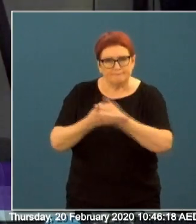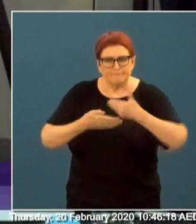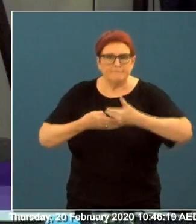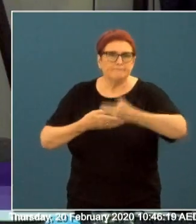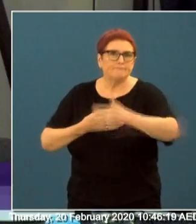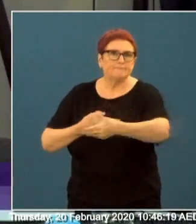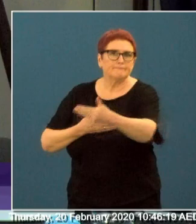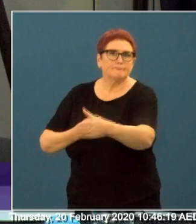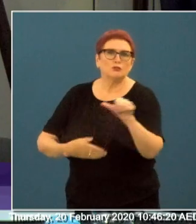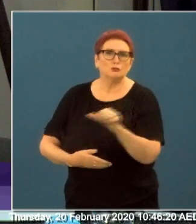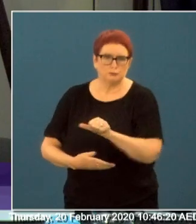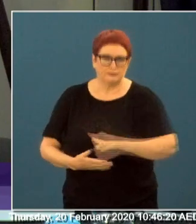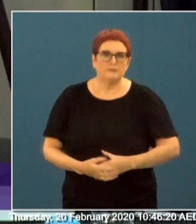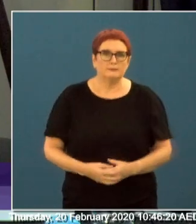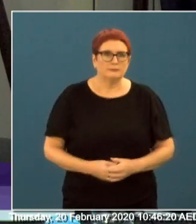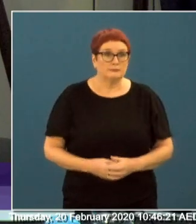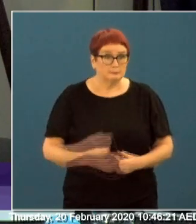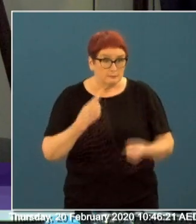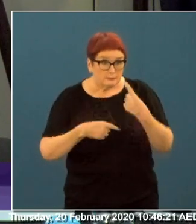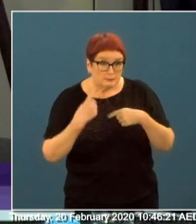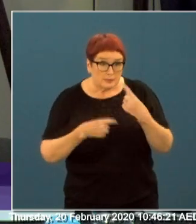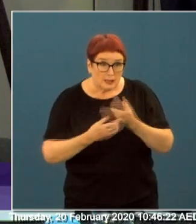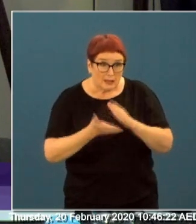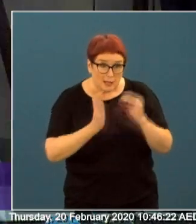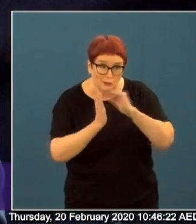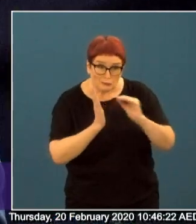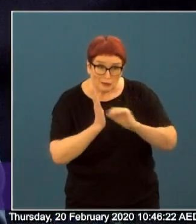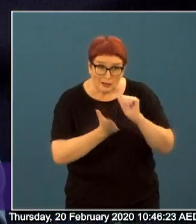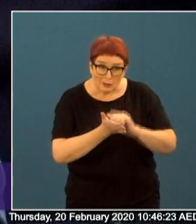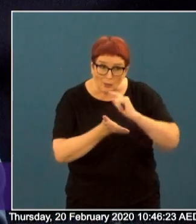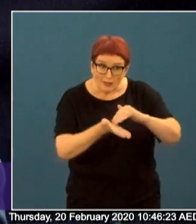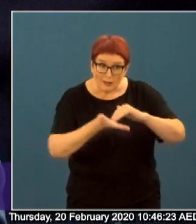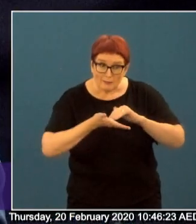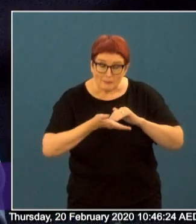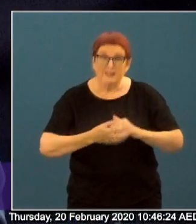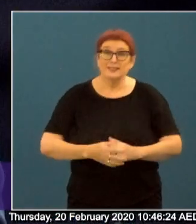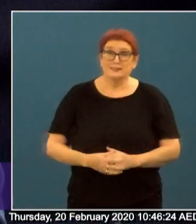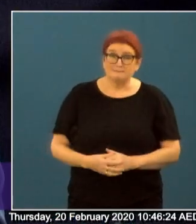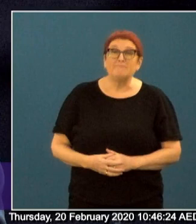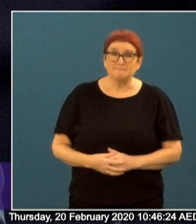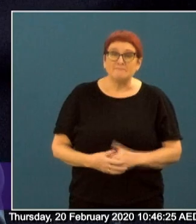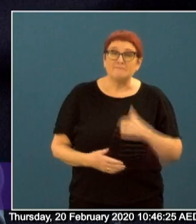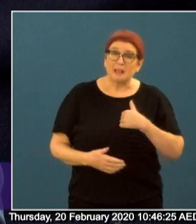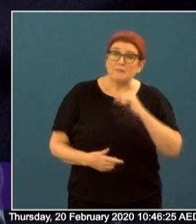And you could tell us what that recommendation should look like? From some experience in New South Wales, yes.